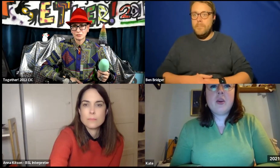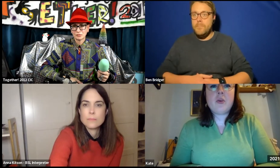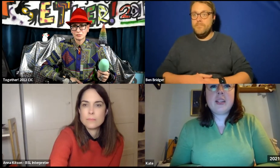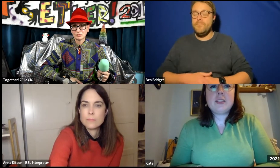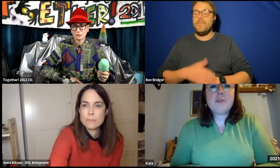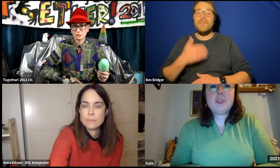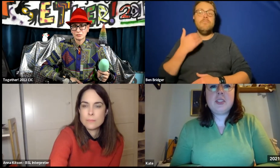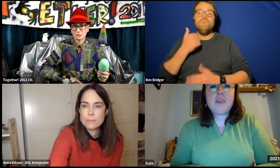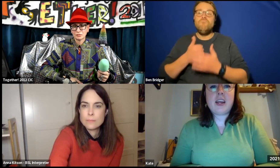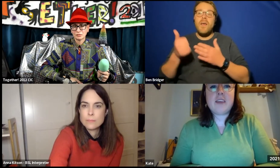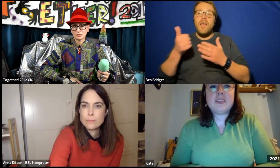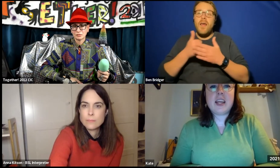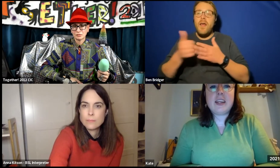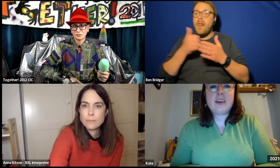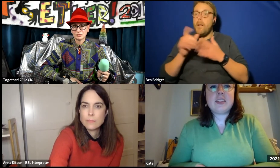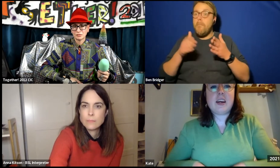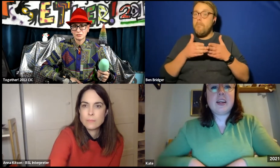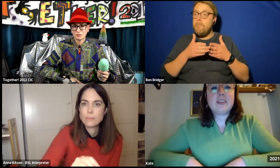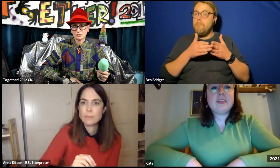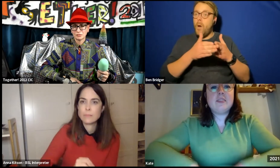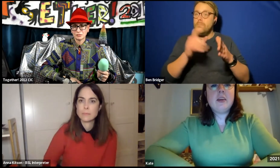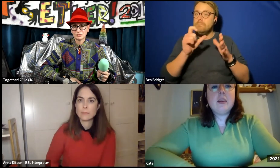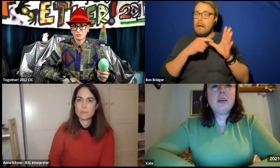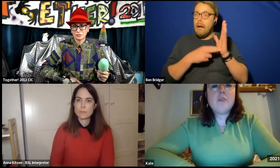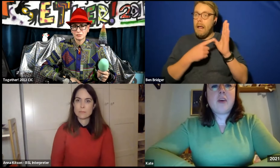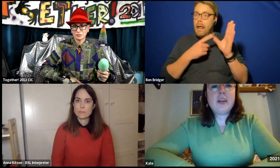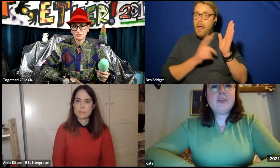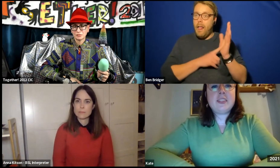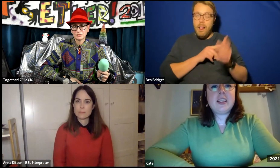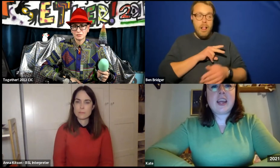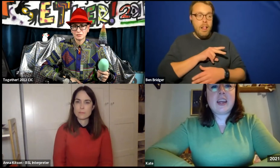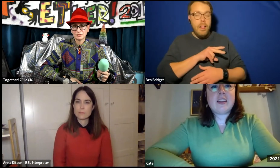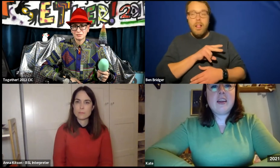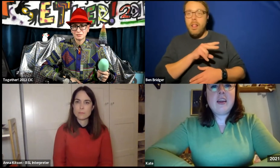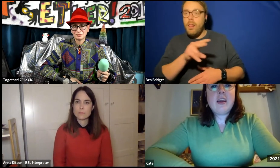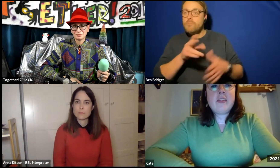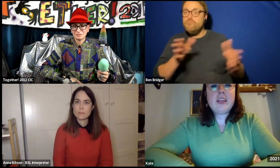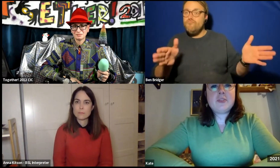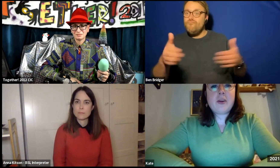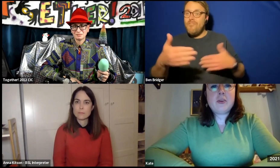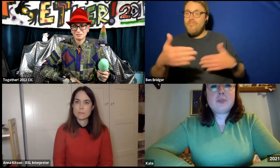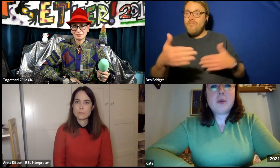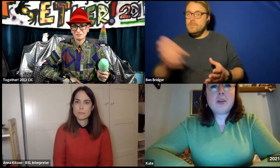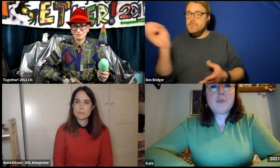Crates of 45s laid outside Vinyl's in again, these records won't be